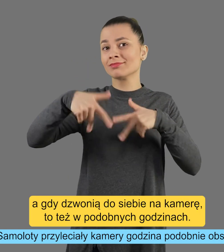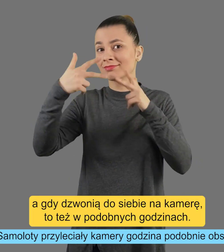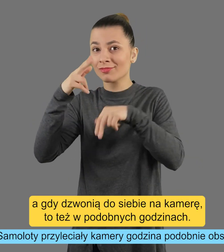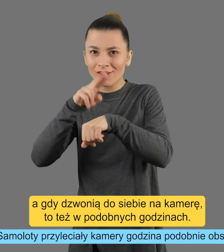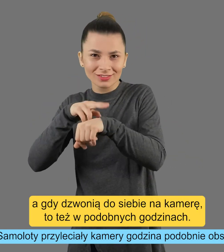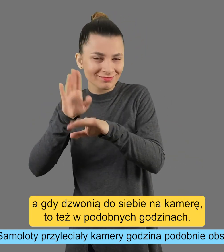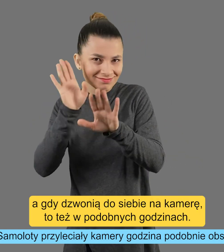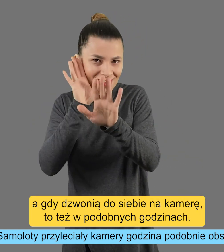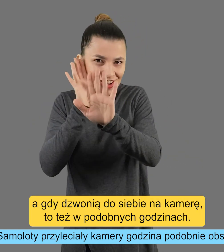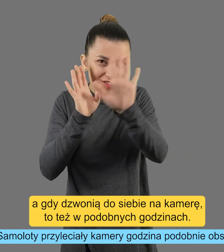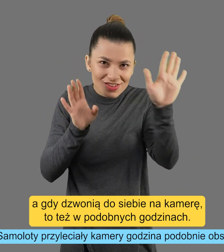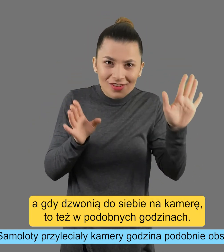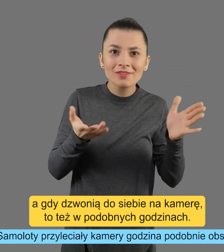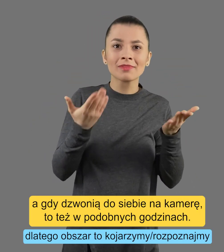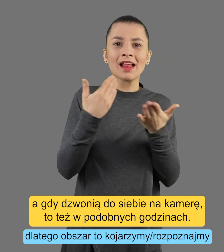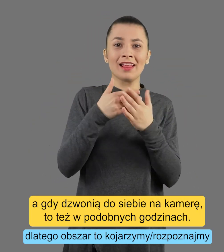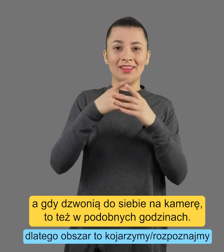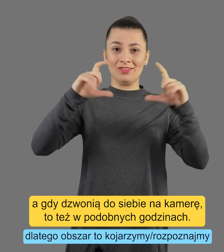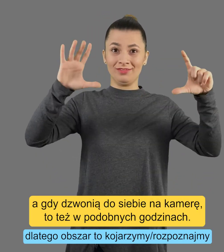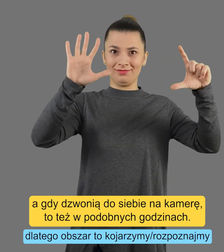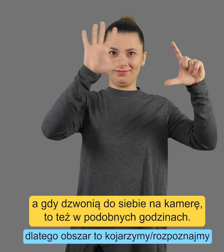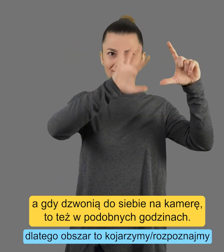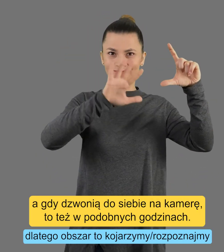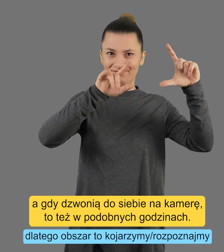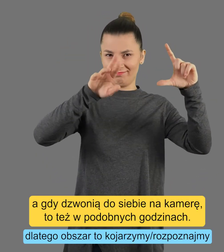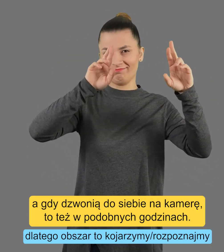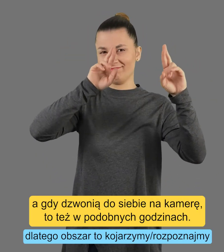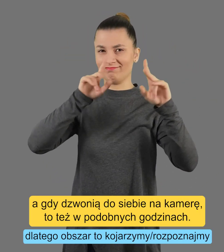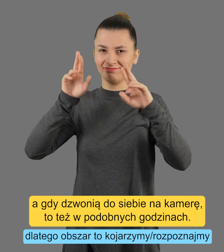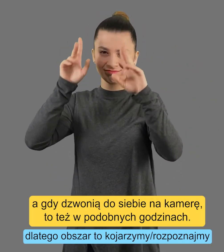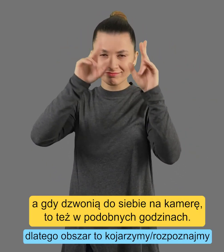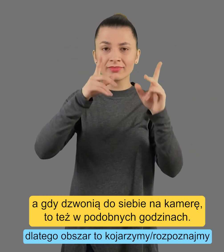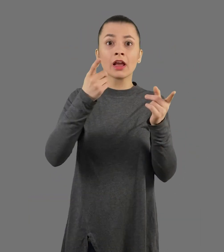and when they call each other for kemra, it's also at similar hours.